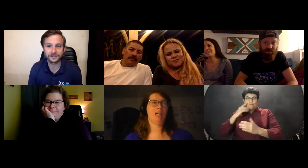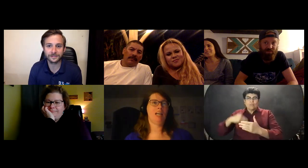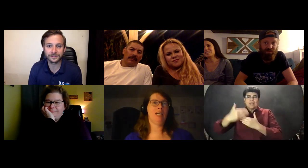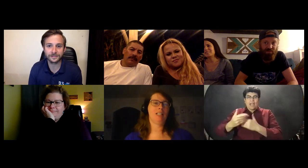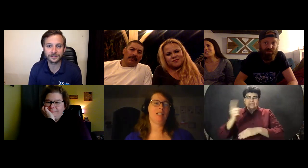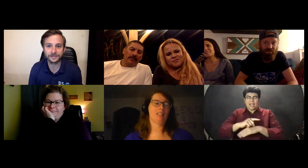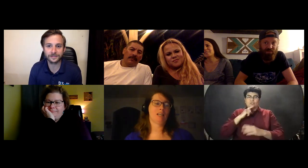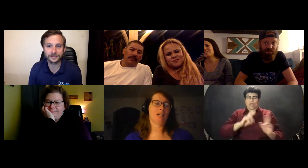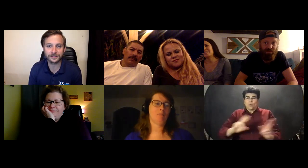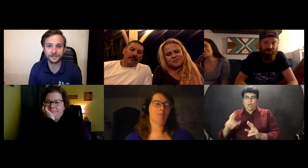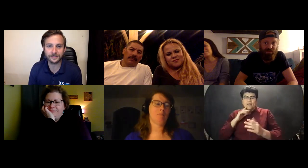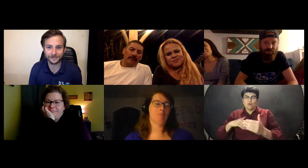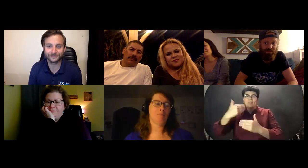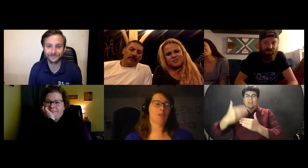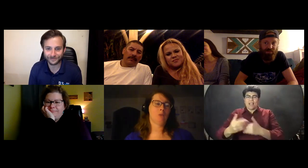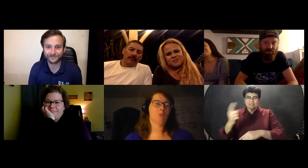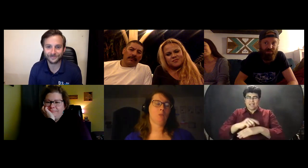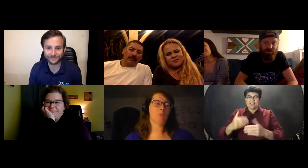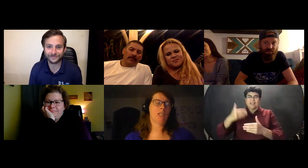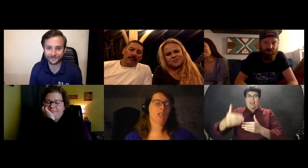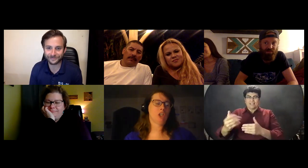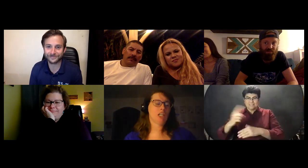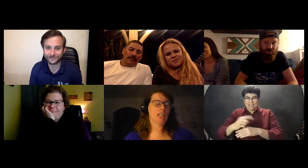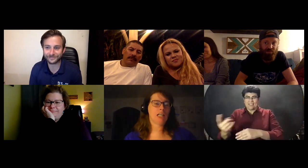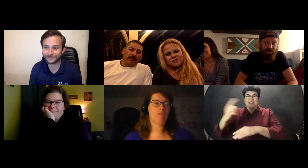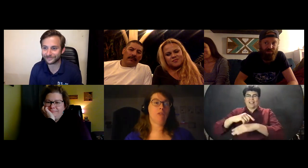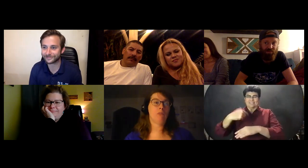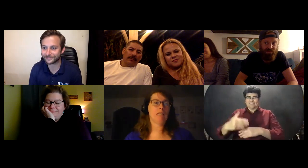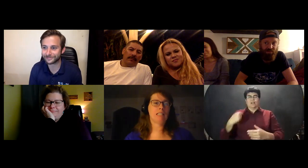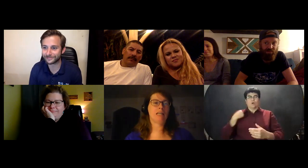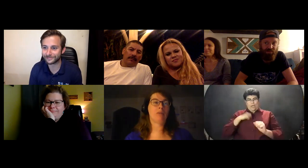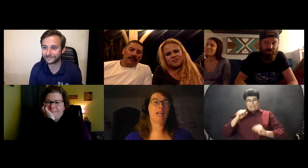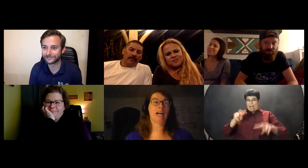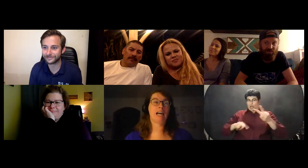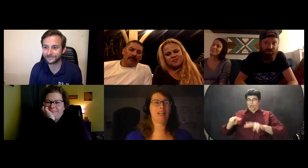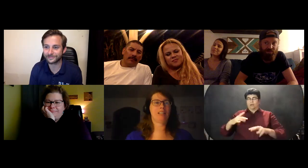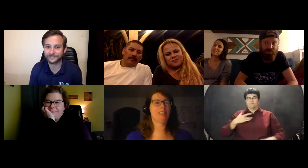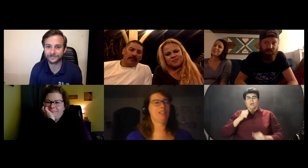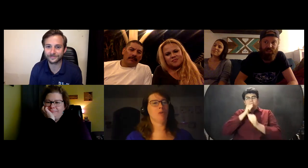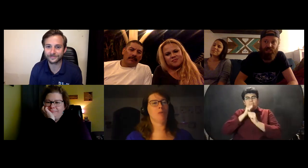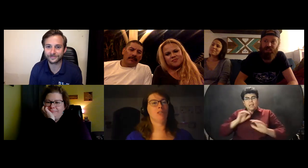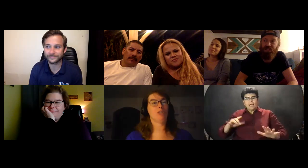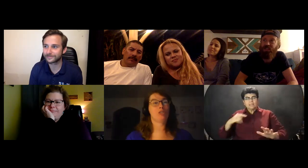and we can look at it and feel blessed